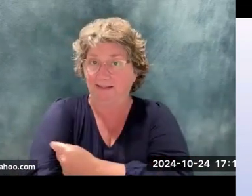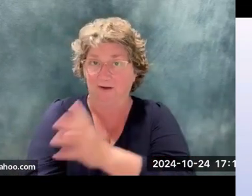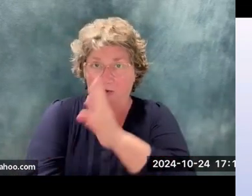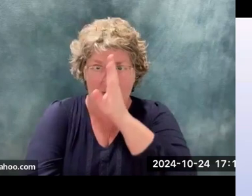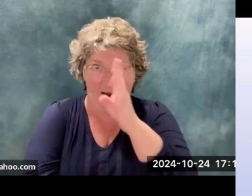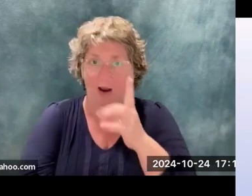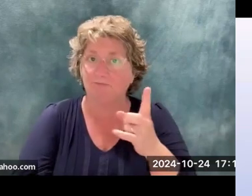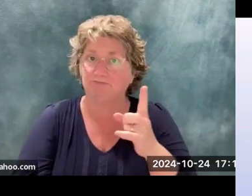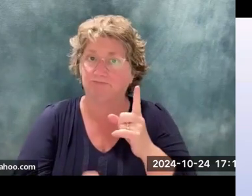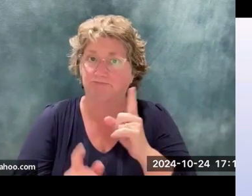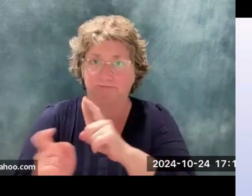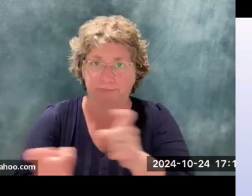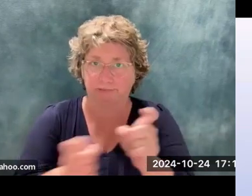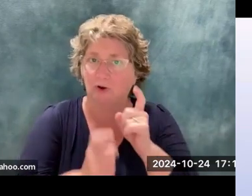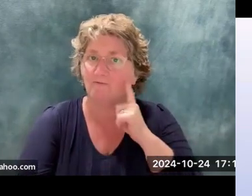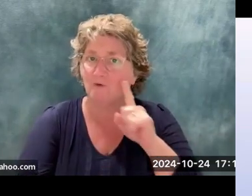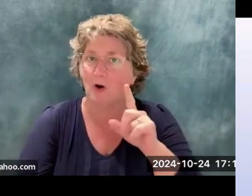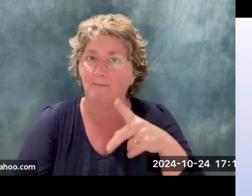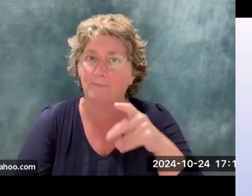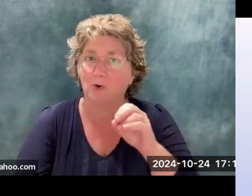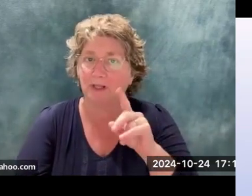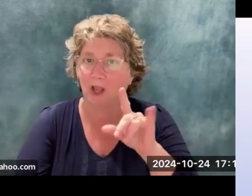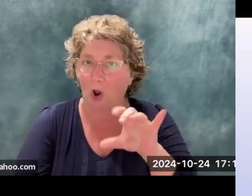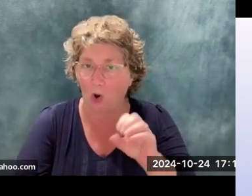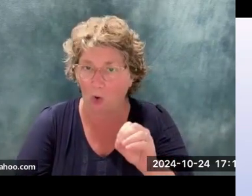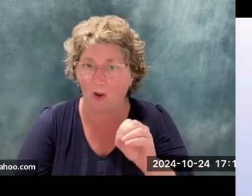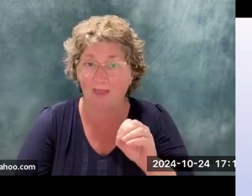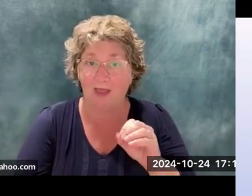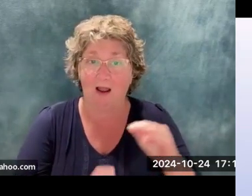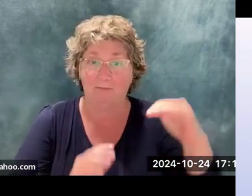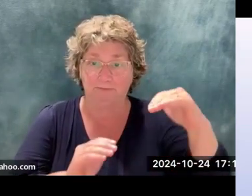in mortality from infectious diseases after,